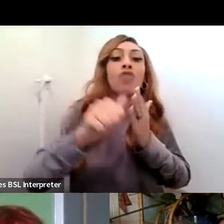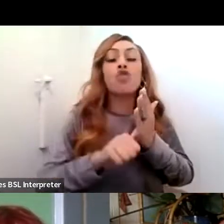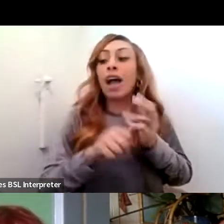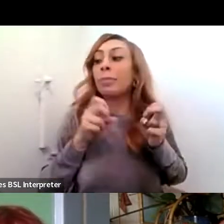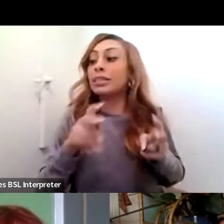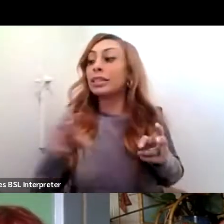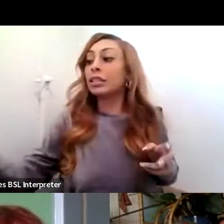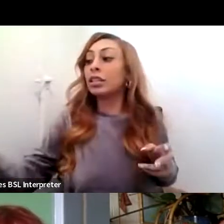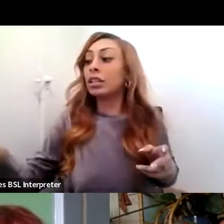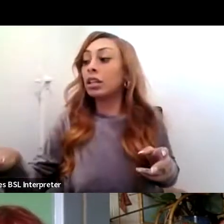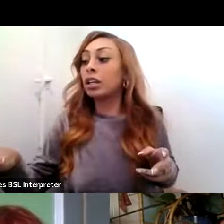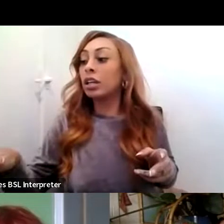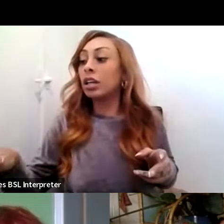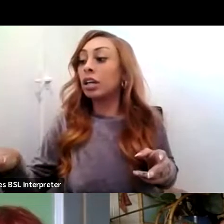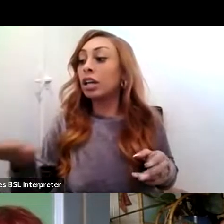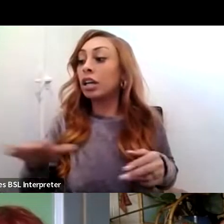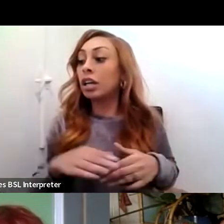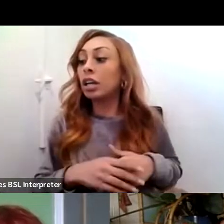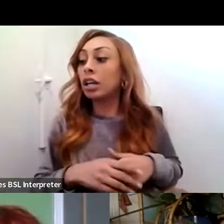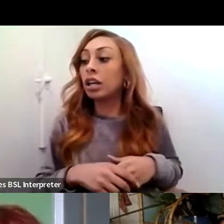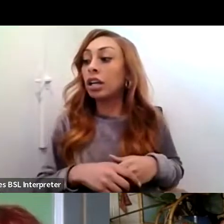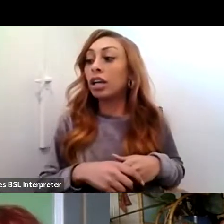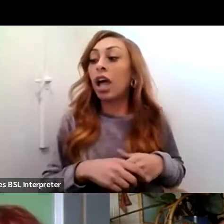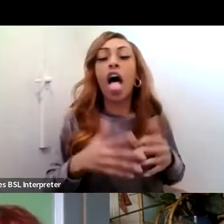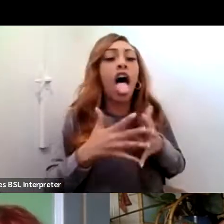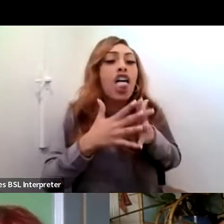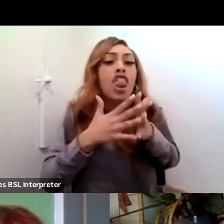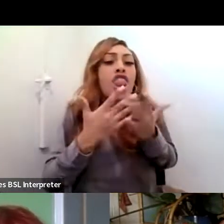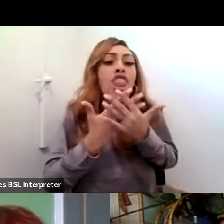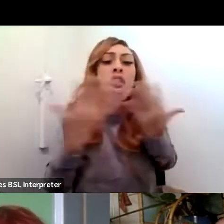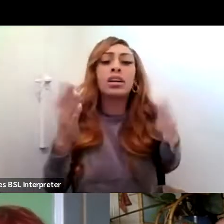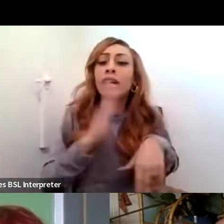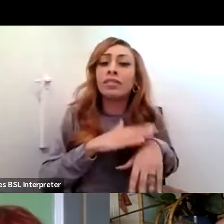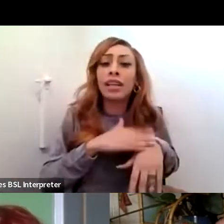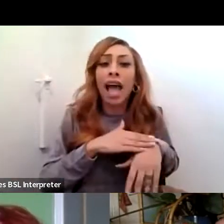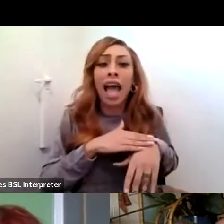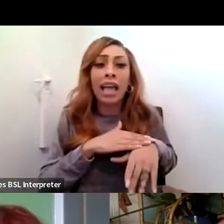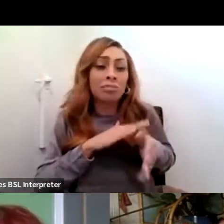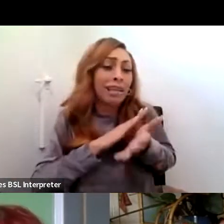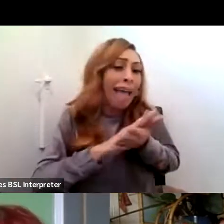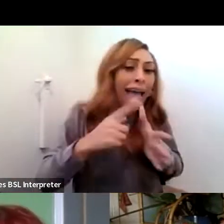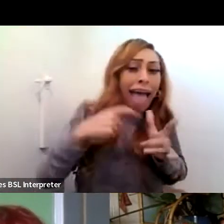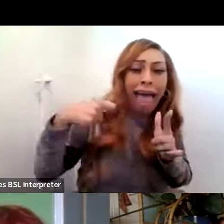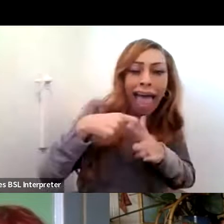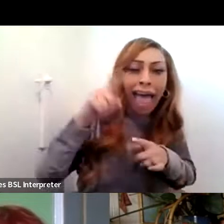So we spend a lot of time infuriating people, to try and get them to hack different things, to make our shows work.